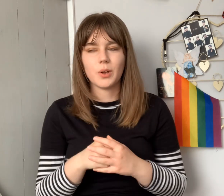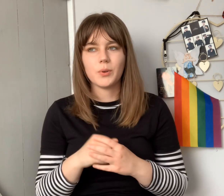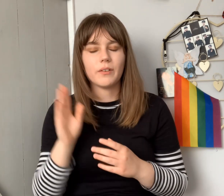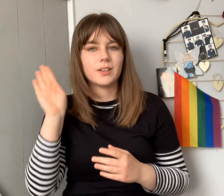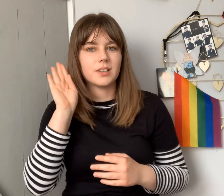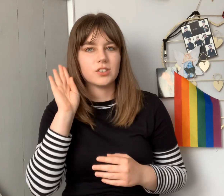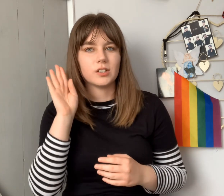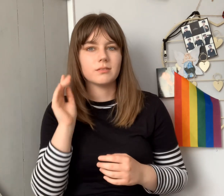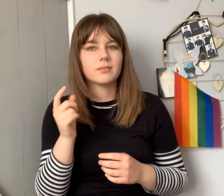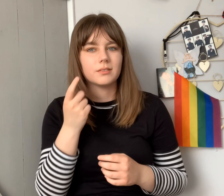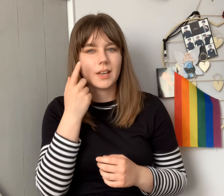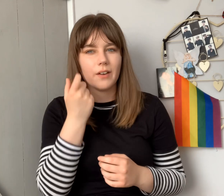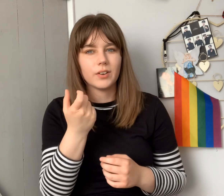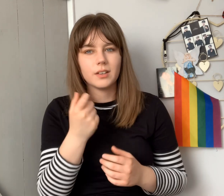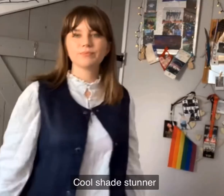so you have to listen carefully